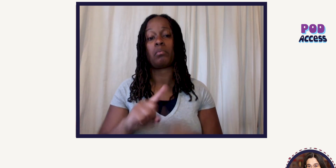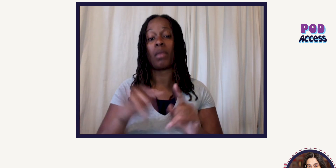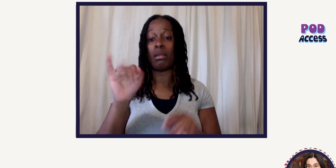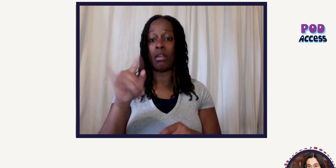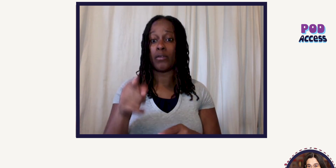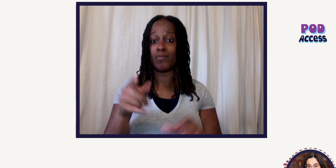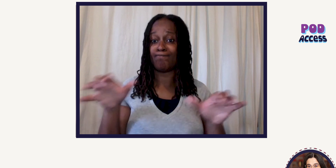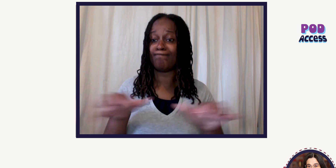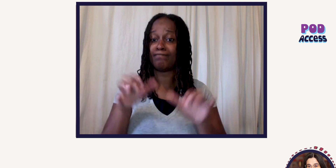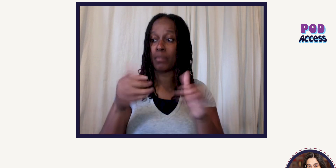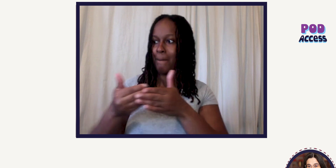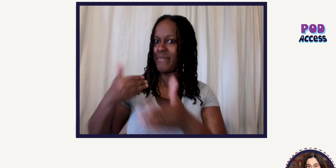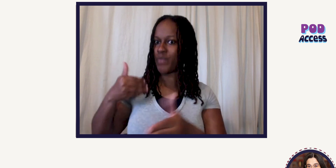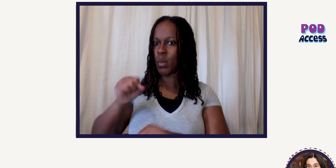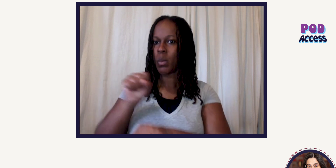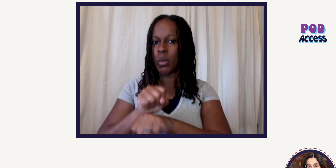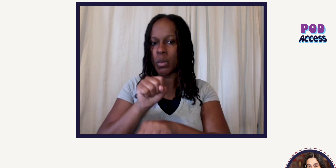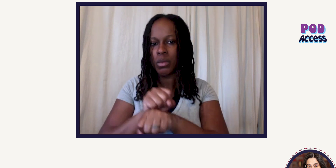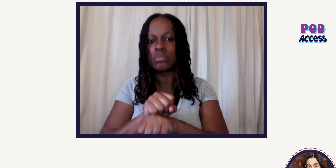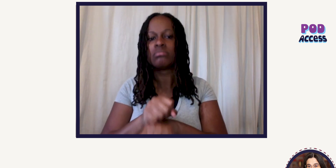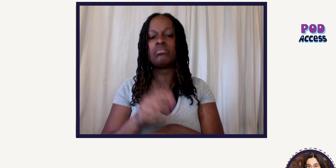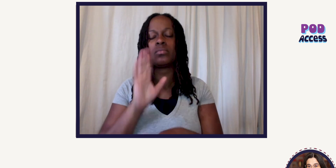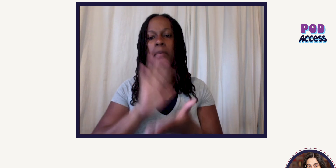But if you had done the pre-work, it will become easier for you.